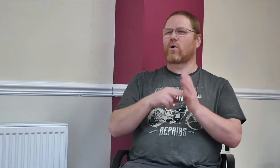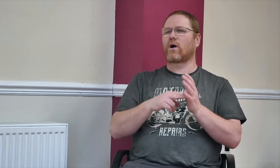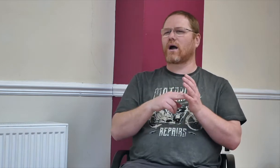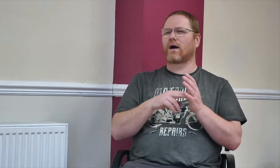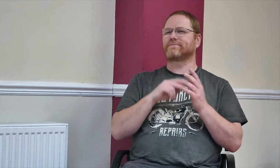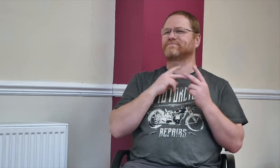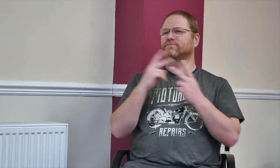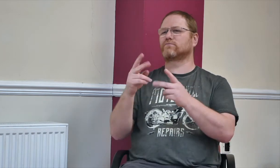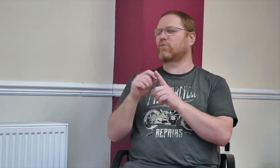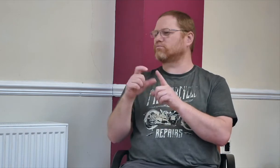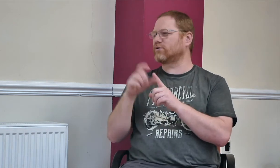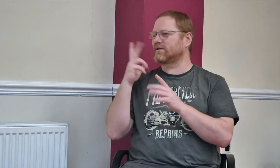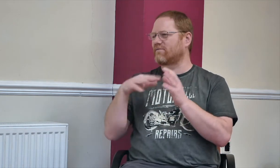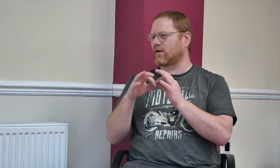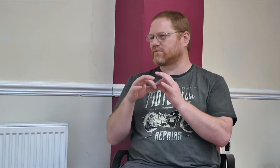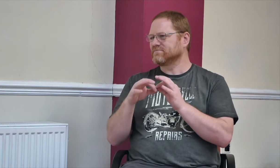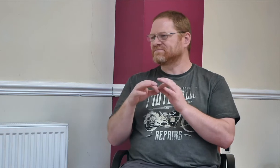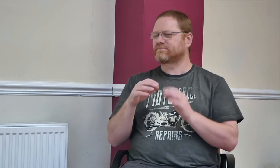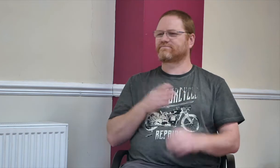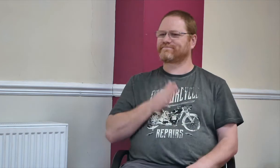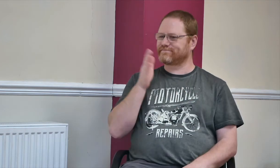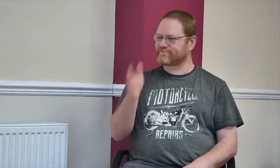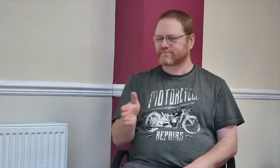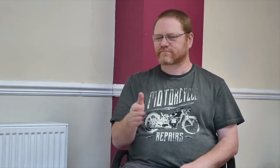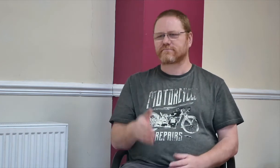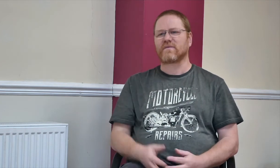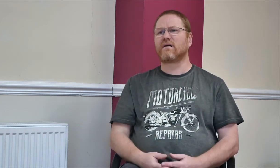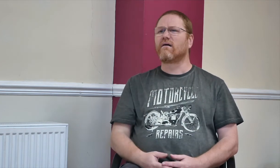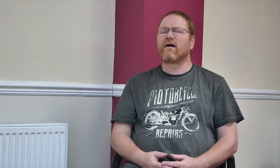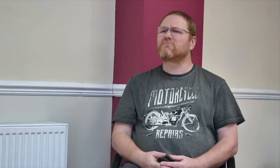They organised a trip to Pontypridd Deaf Club.